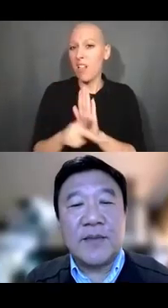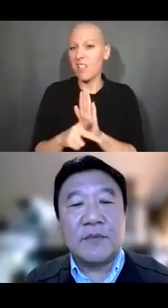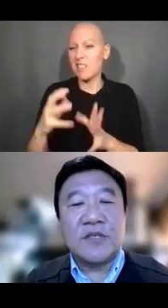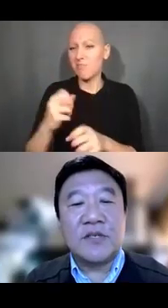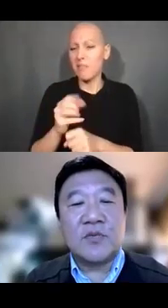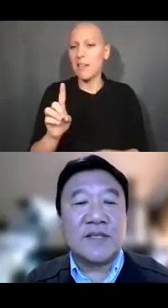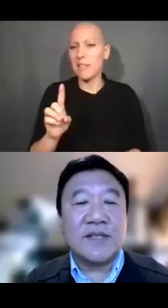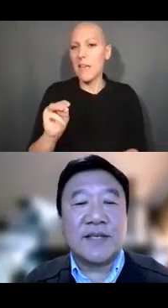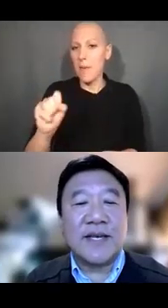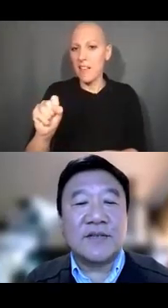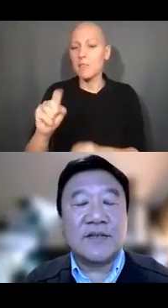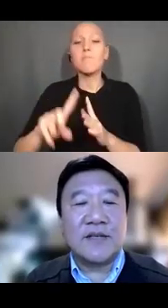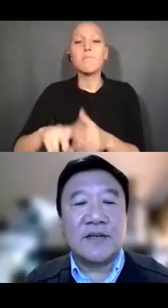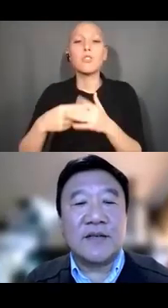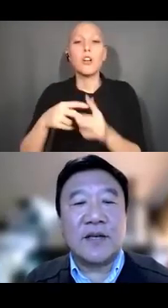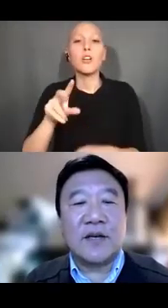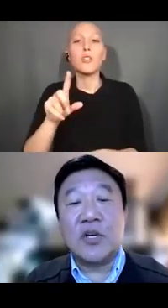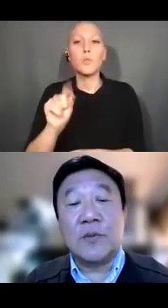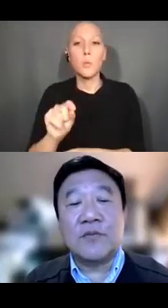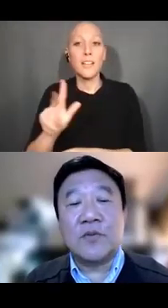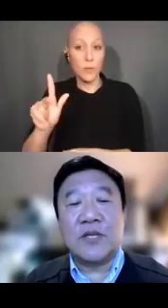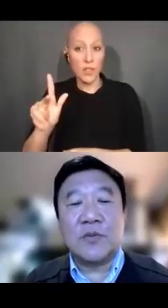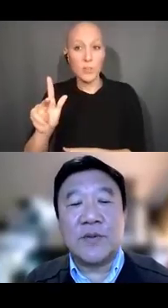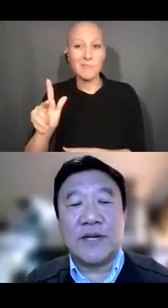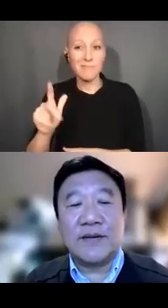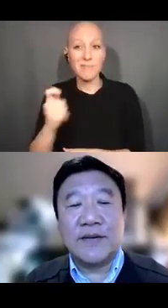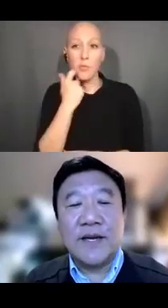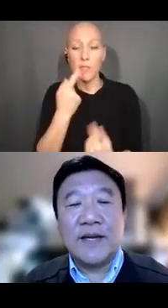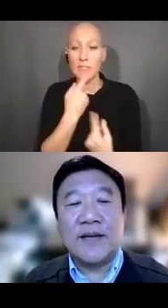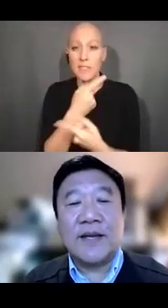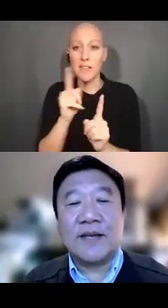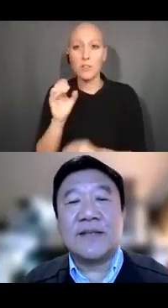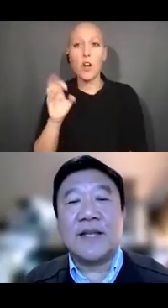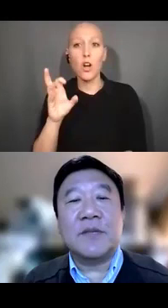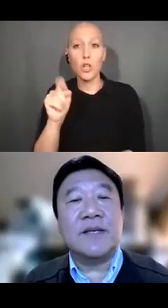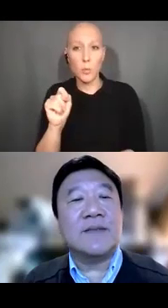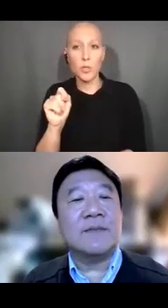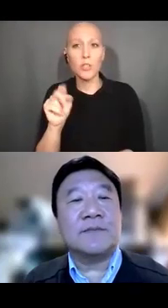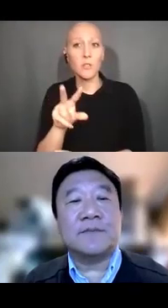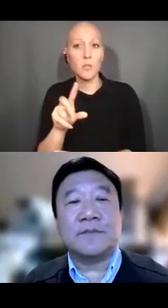that was just recently announced in October of 2020. Next slide please.